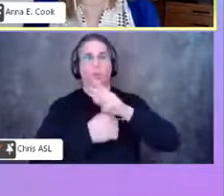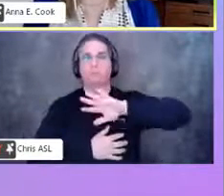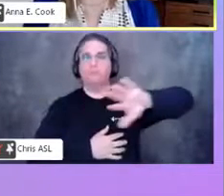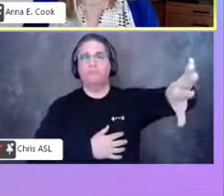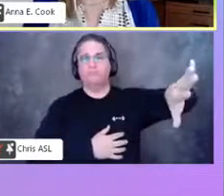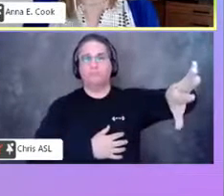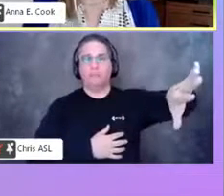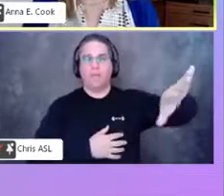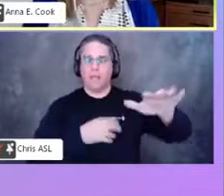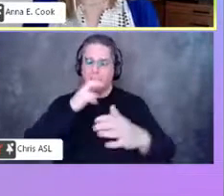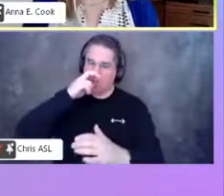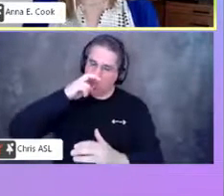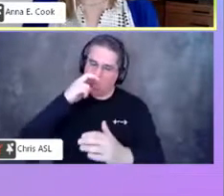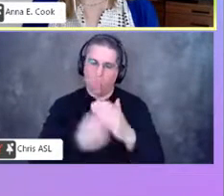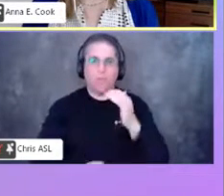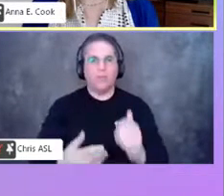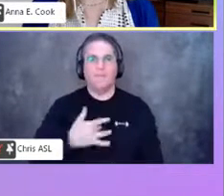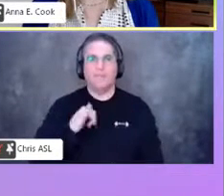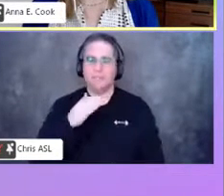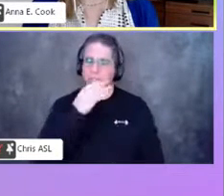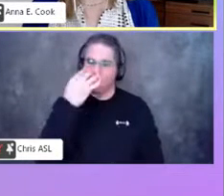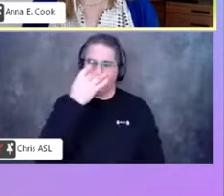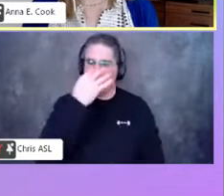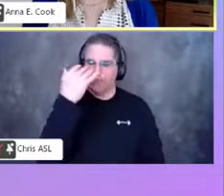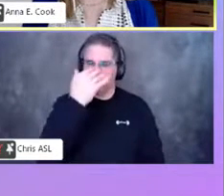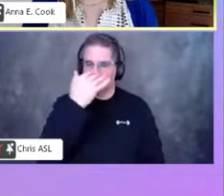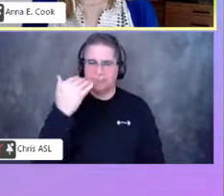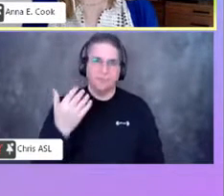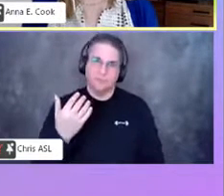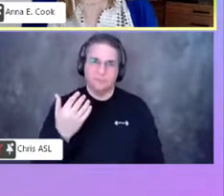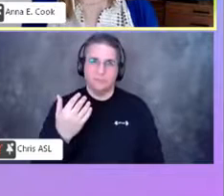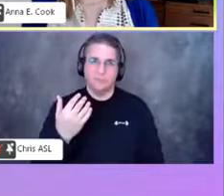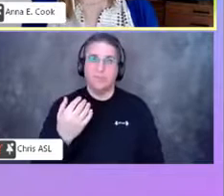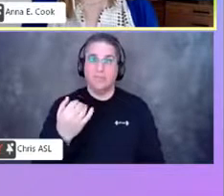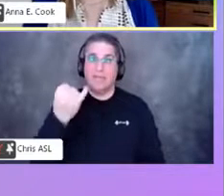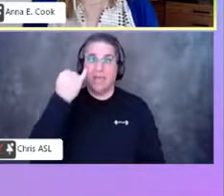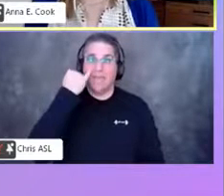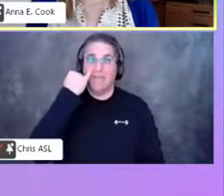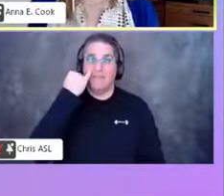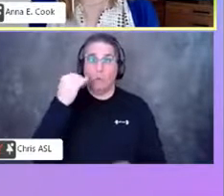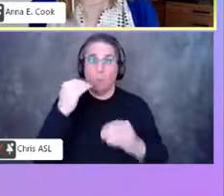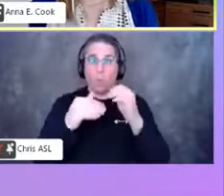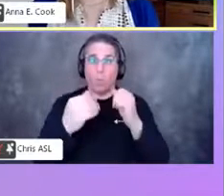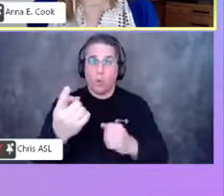in a trance anything more than one standard sound in the background can